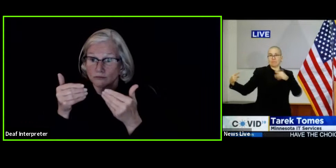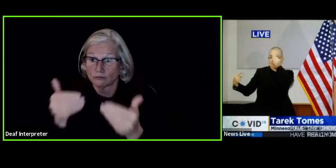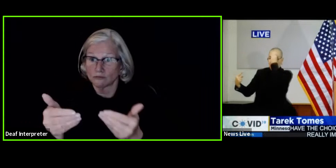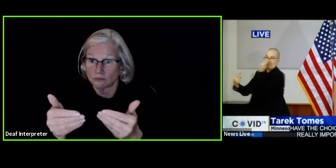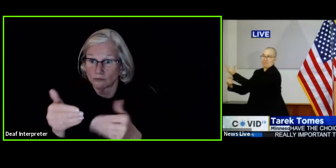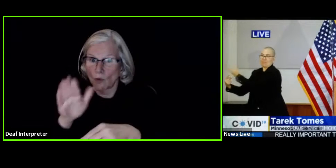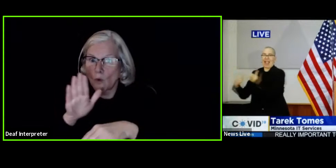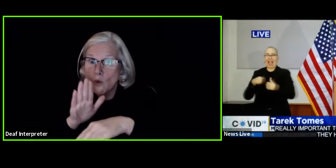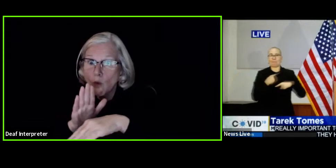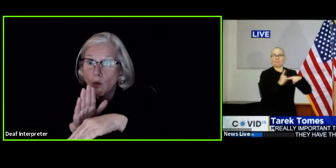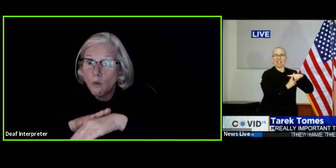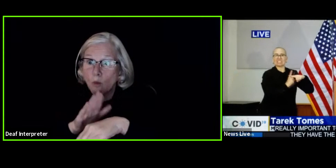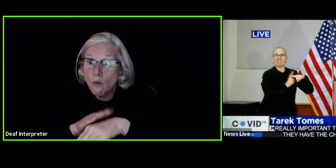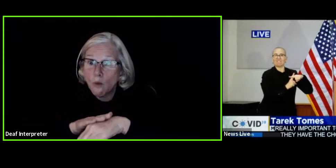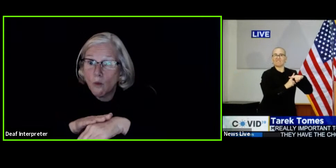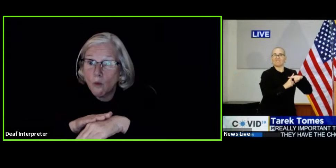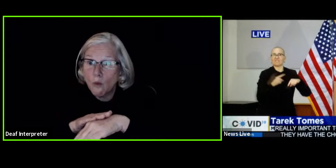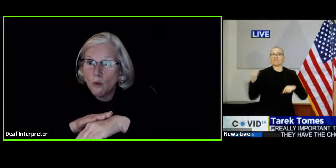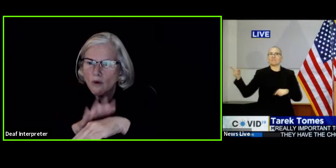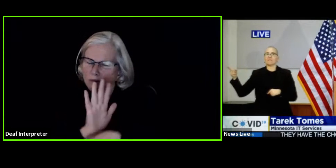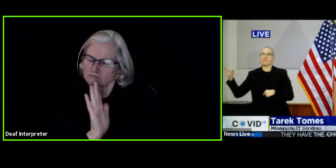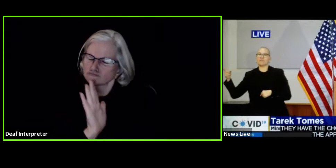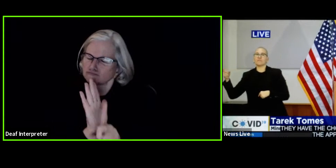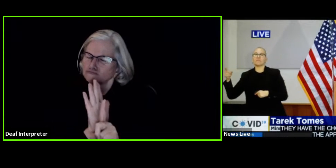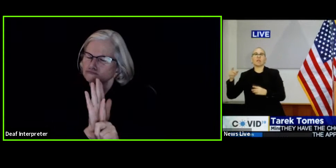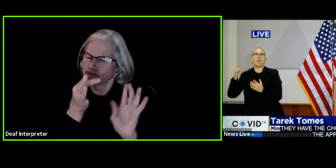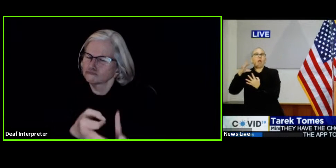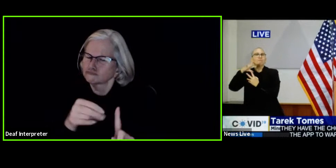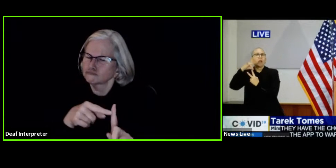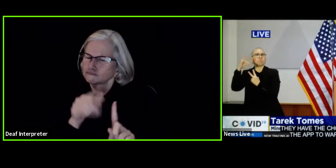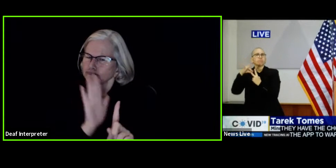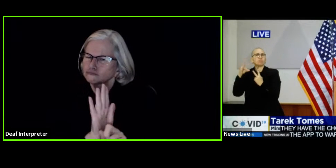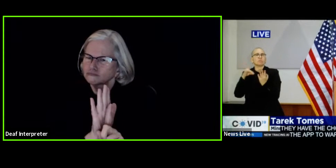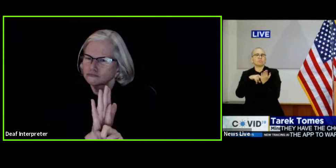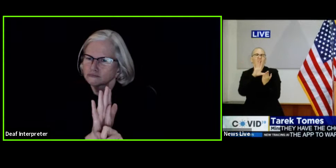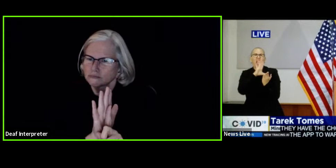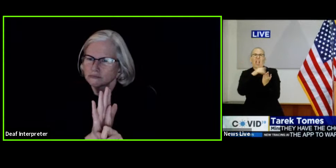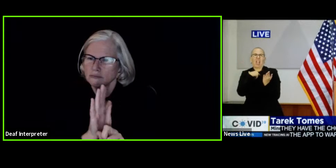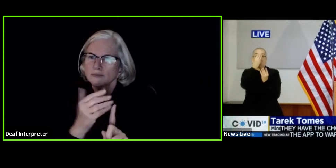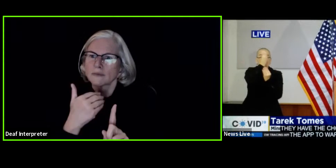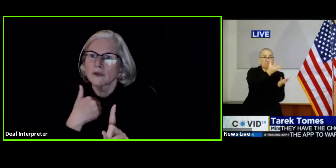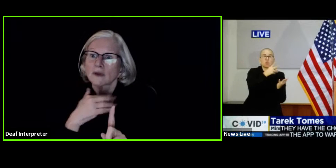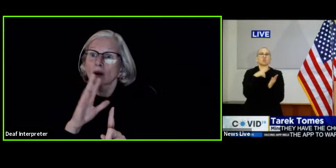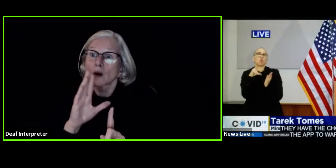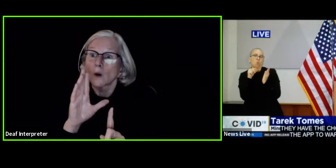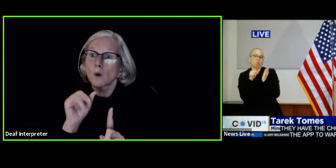HEALTH AUTHORITIES PROVIDE A CODE THAT IS ENTERED INTO THE APP. PEOPLE THAT HAVE BEEN IN CLOSE CONTACT